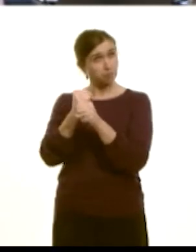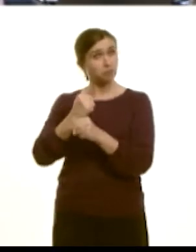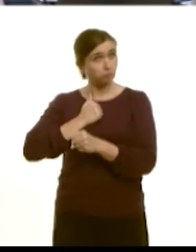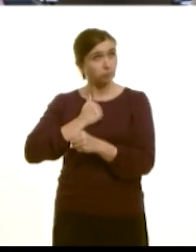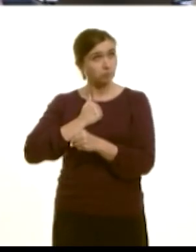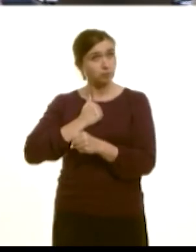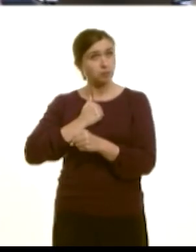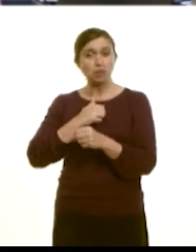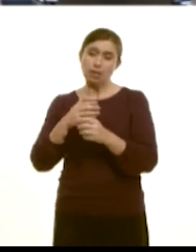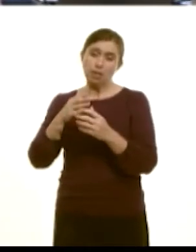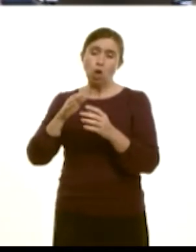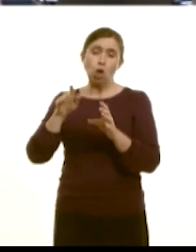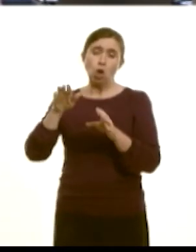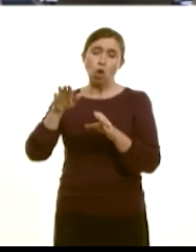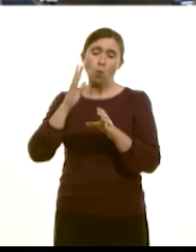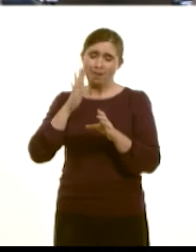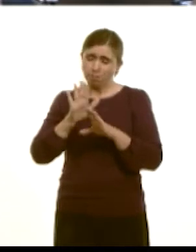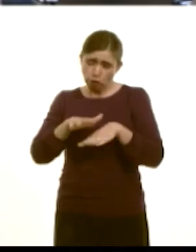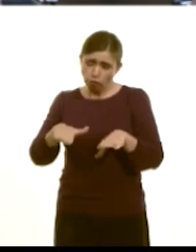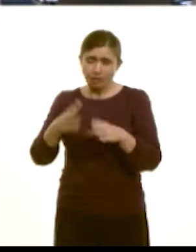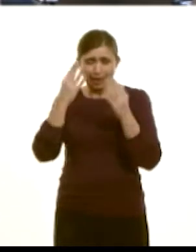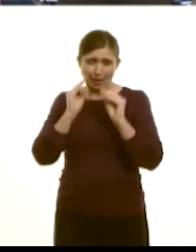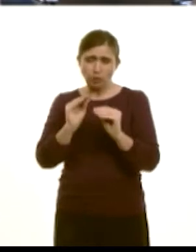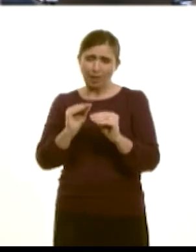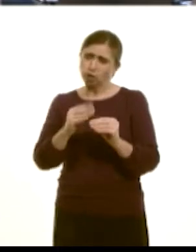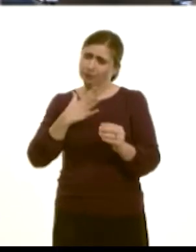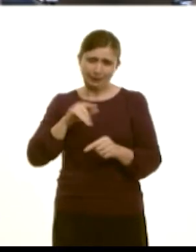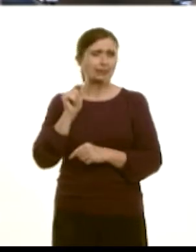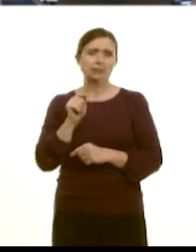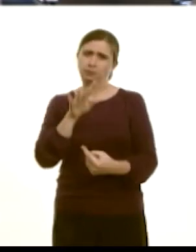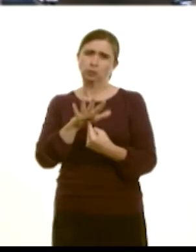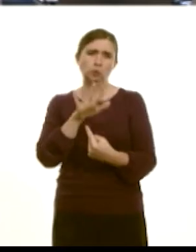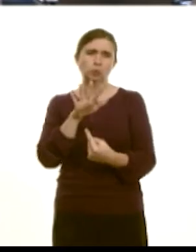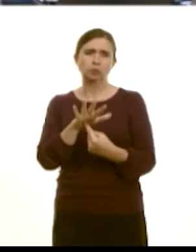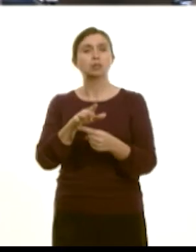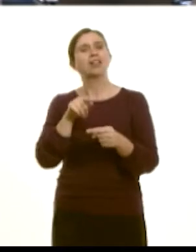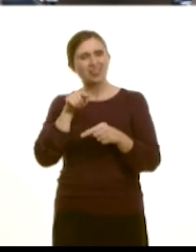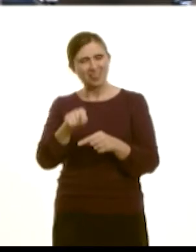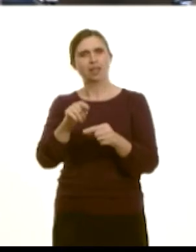to early years education is a cornerstone of removing and eliminating child poverty?